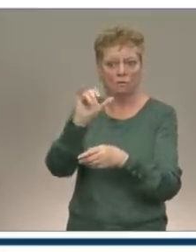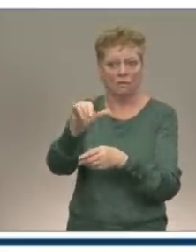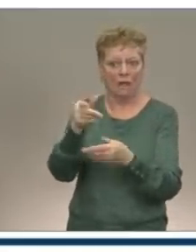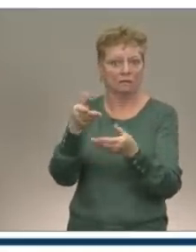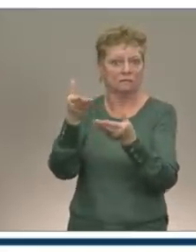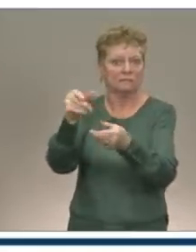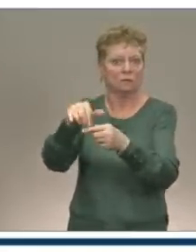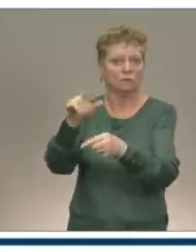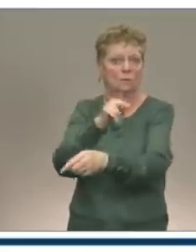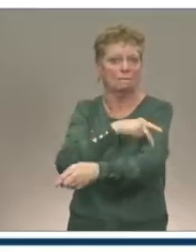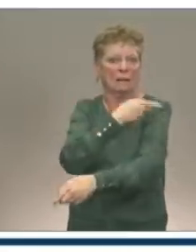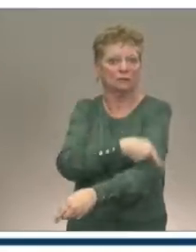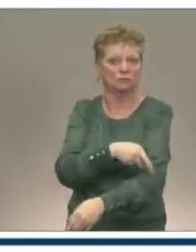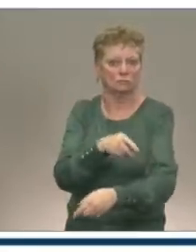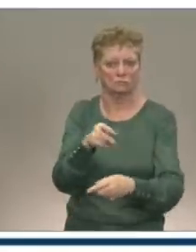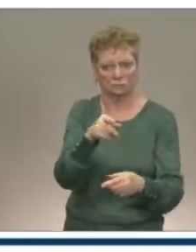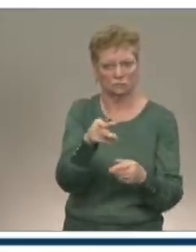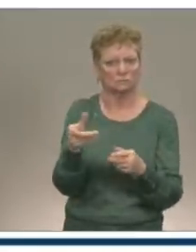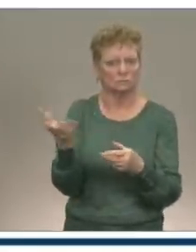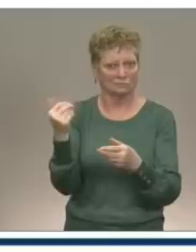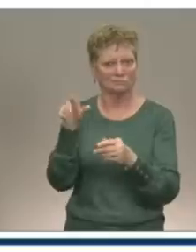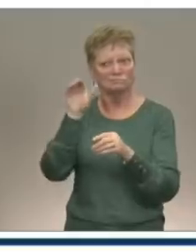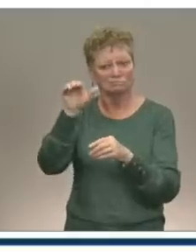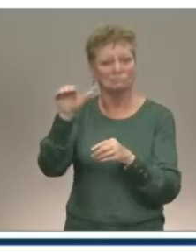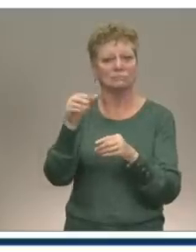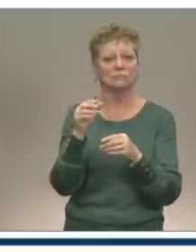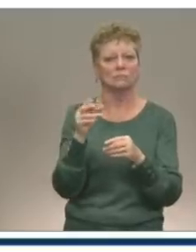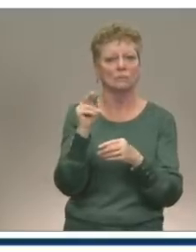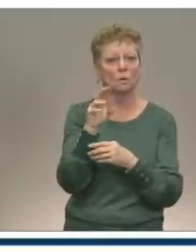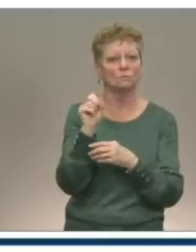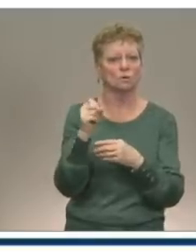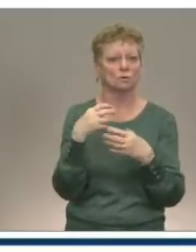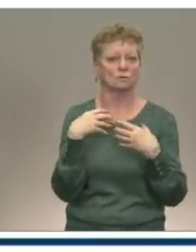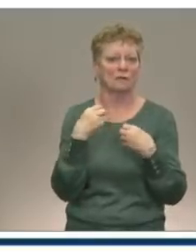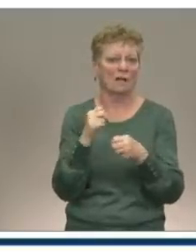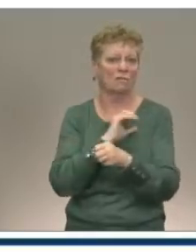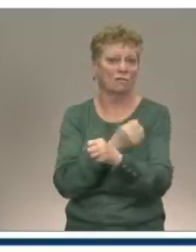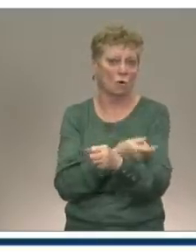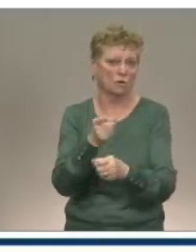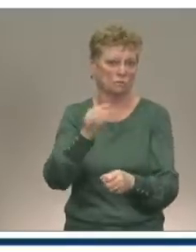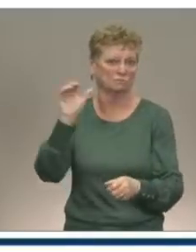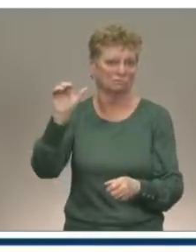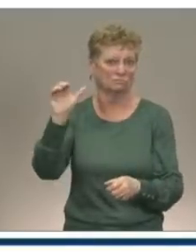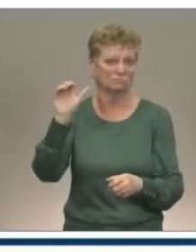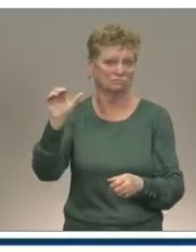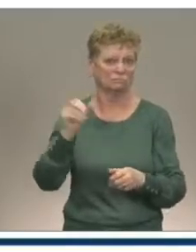to continue to ask through nova scotia authority communications do you have a final question linda